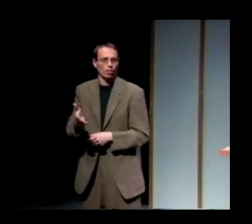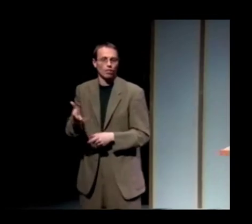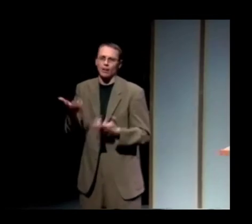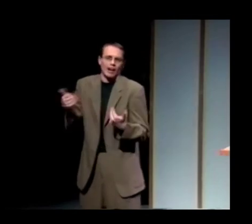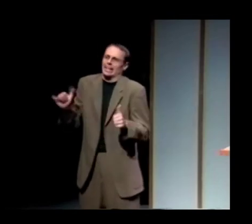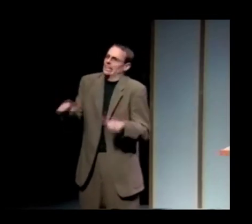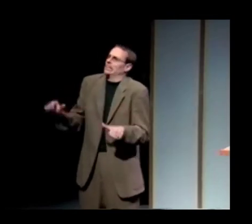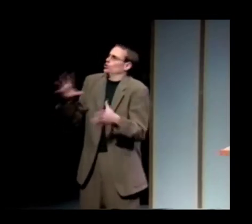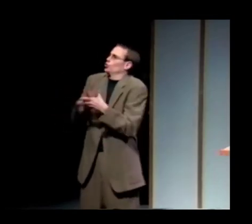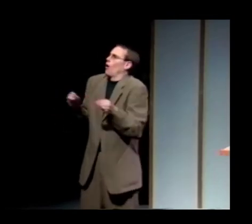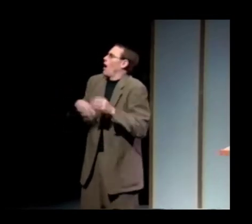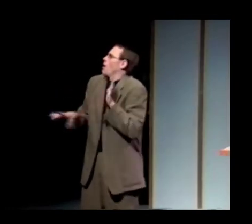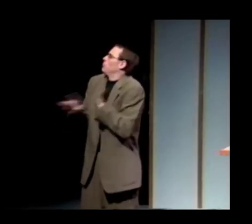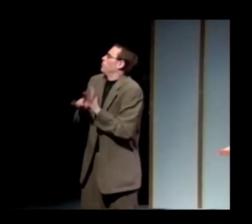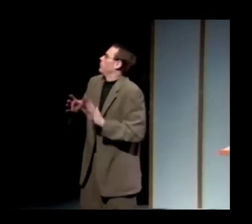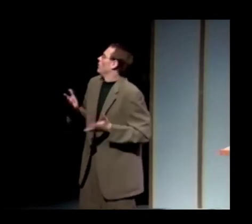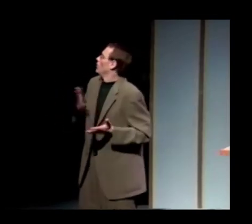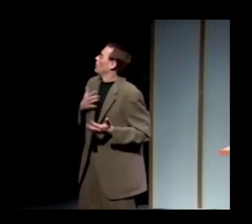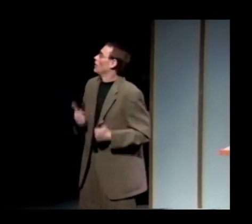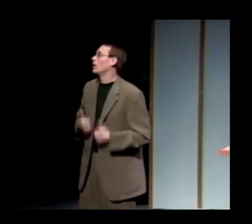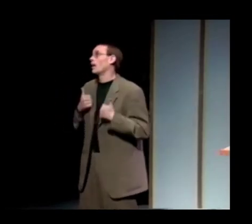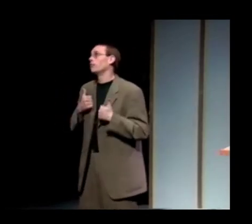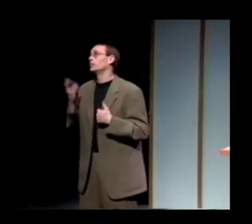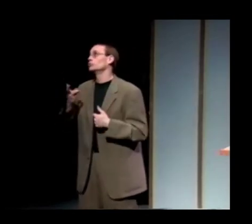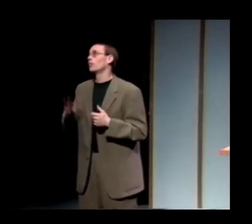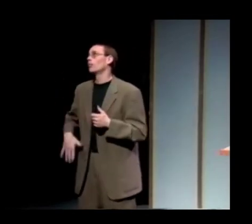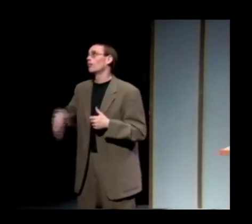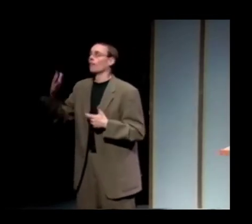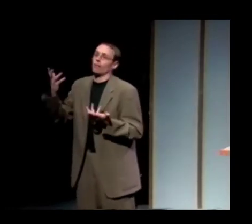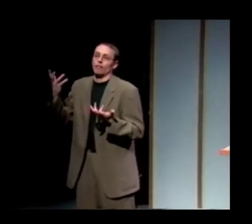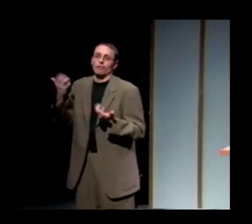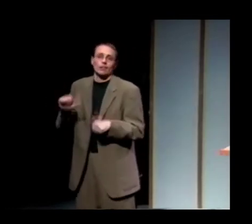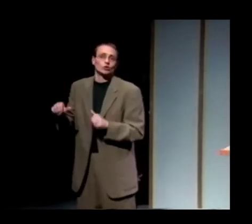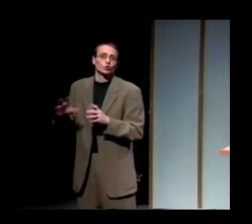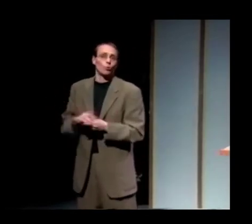YOU'RE GONNA NOTICE THAT THESE TECHNIQUES ARE INVOLVED.